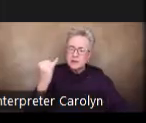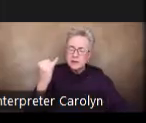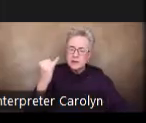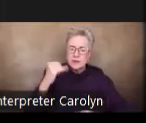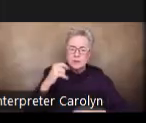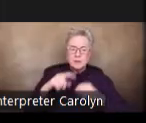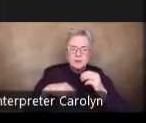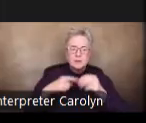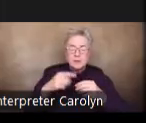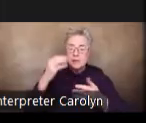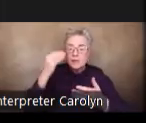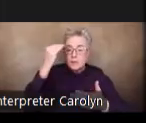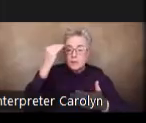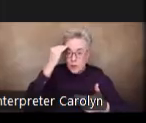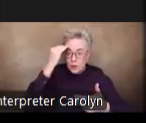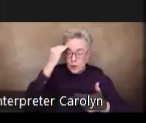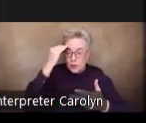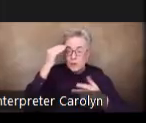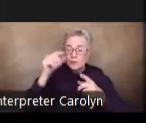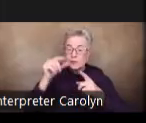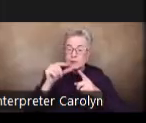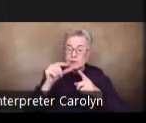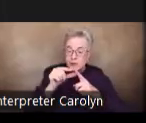knowing word meanings or knowing what a word means.